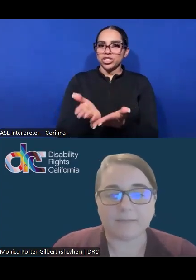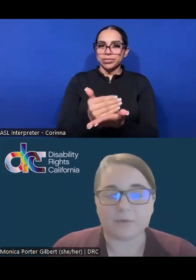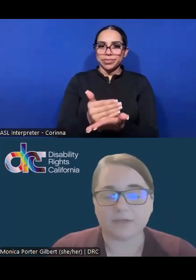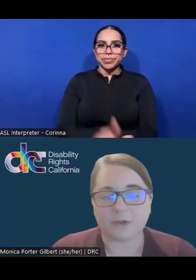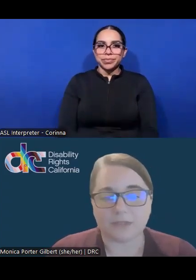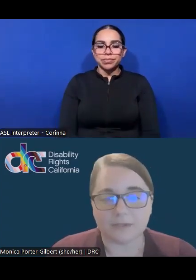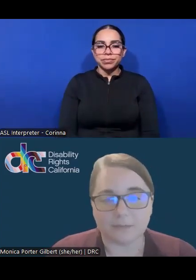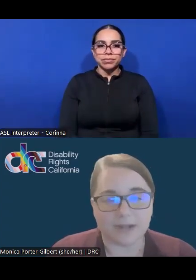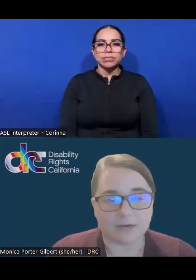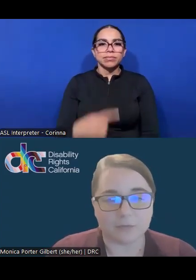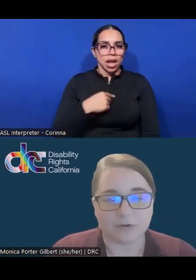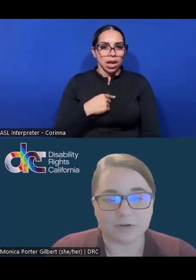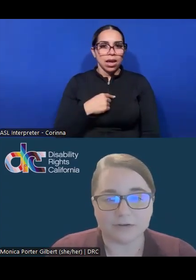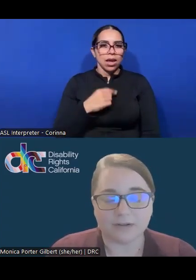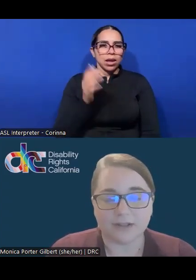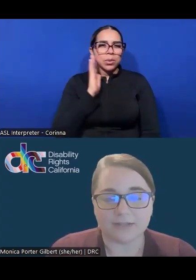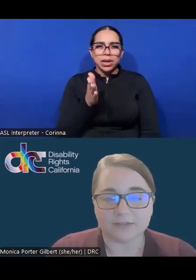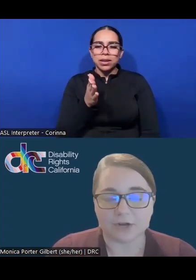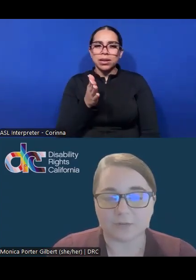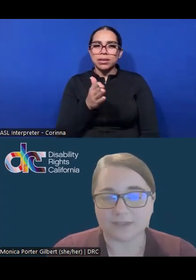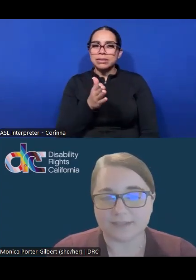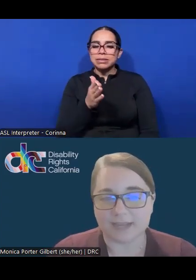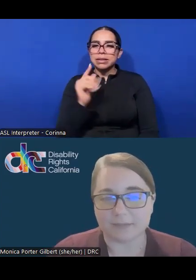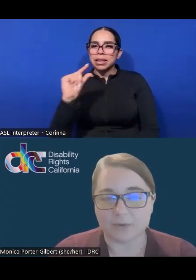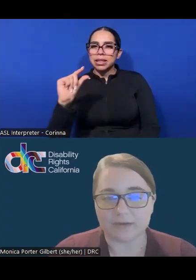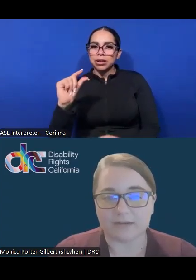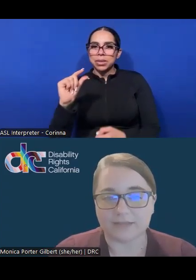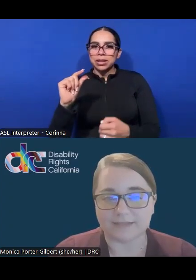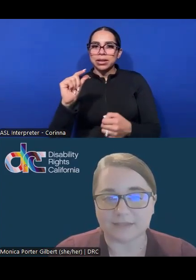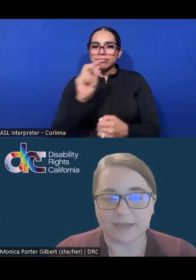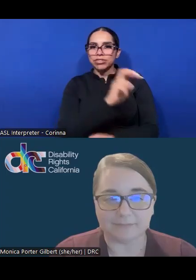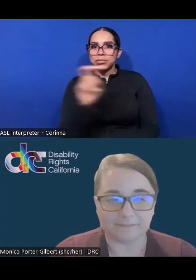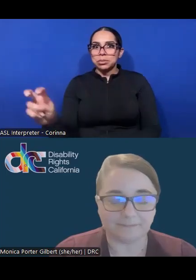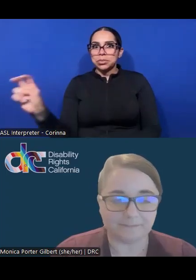I'm going to go a little bit out of order and start with the second point on this slide.